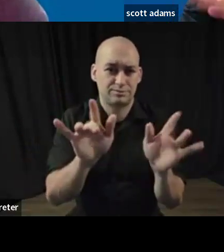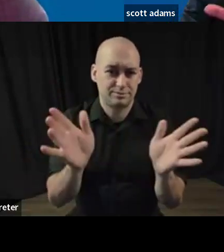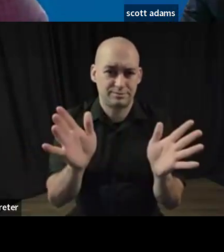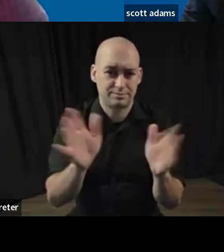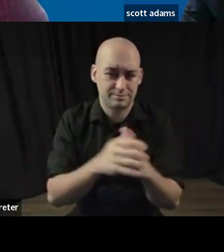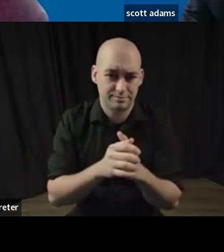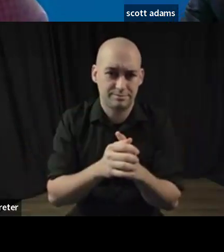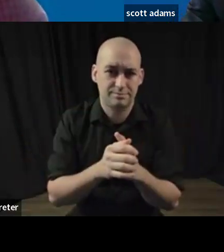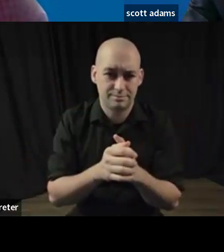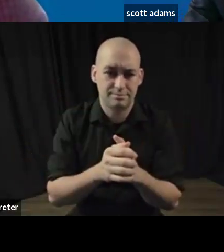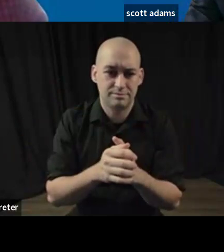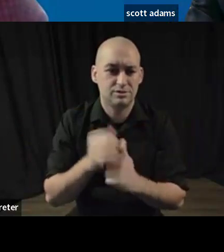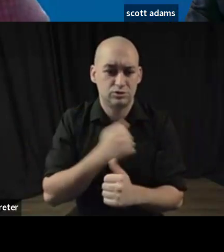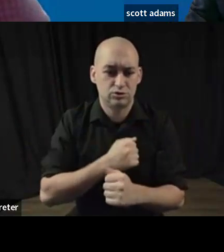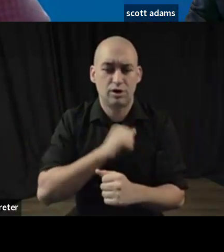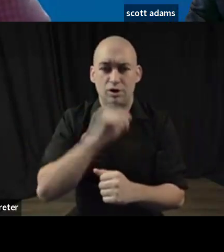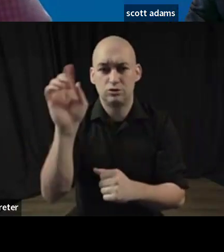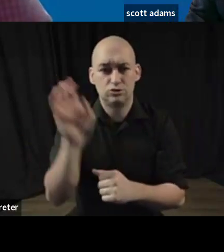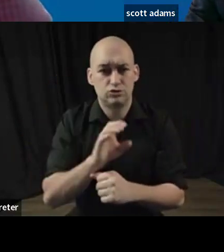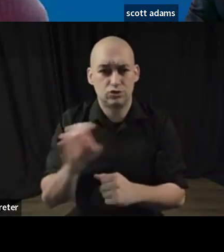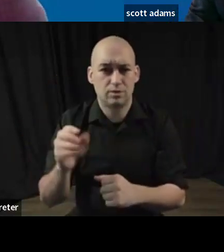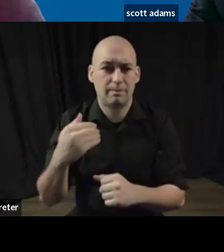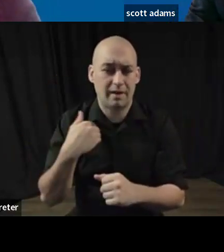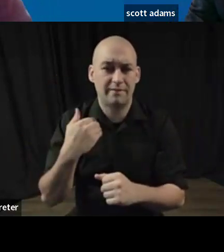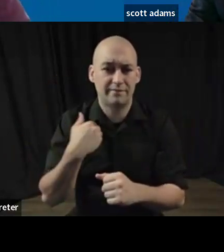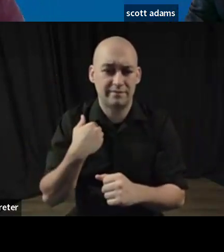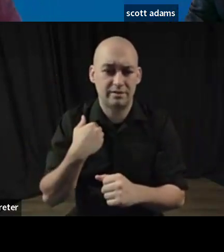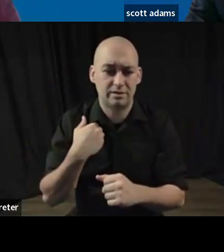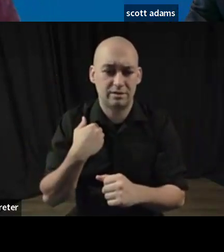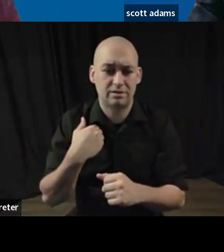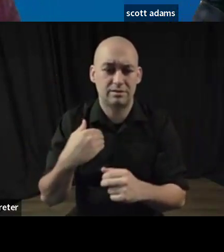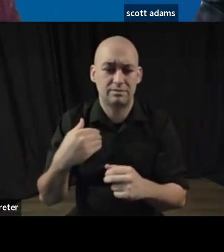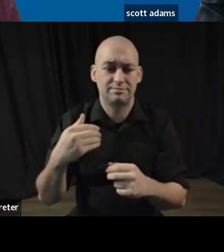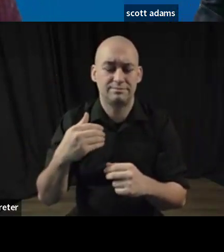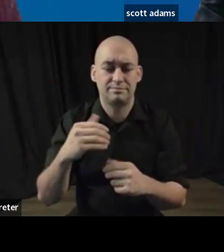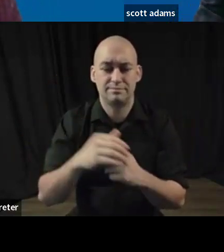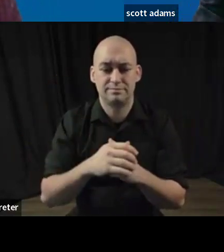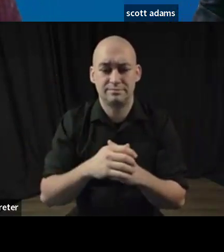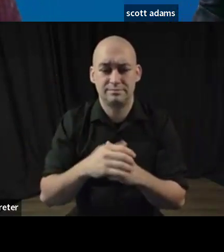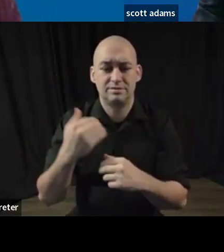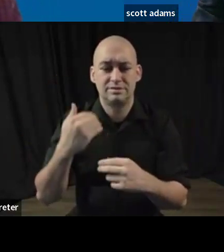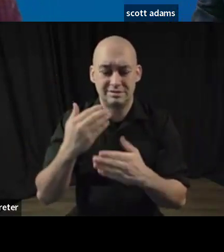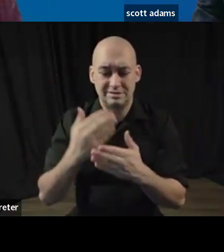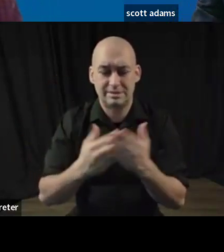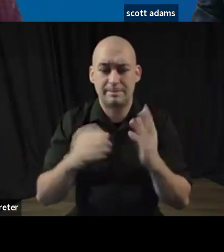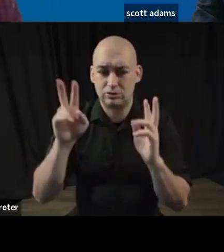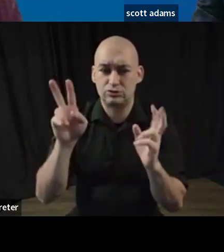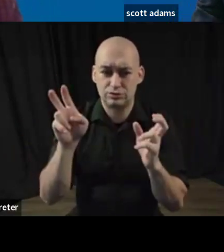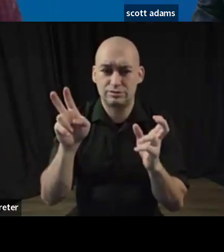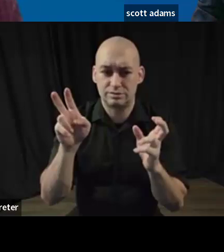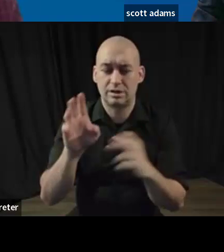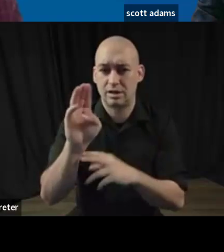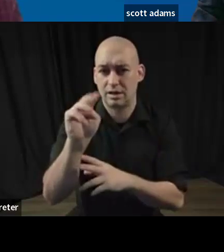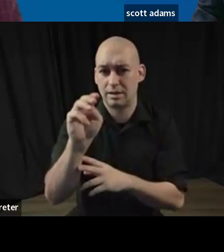And sorry folks Zoom is having a naturally was having some issues. Maria, I think it would be